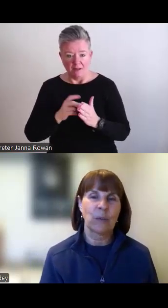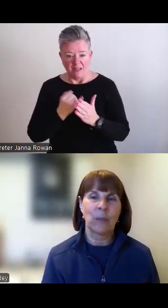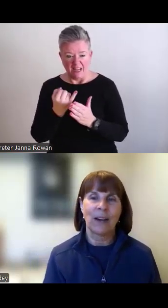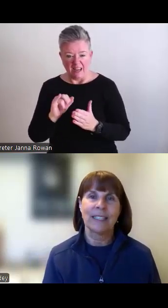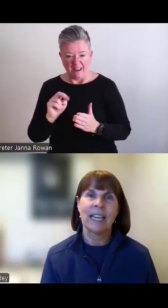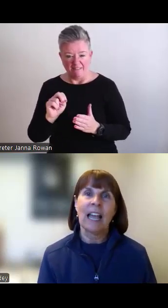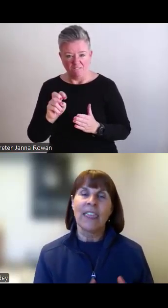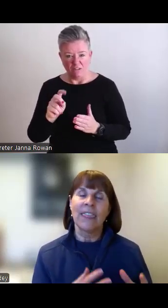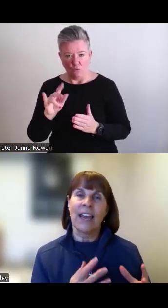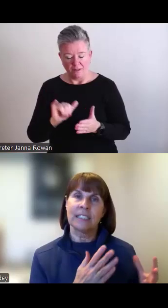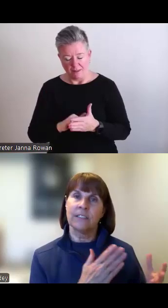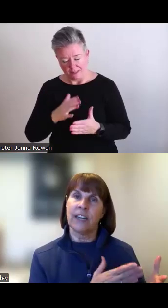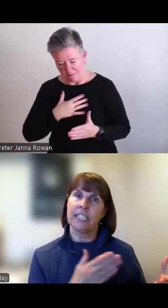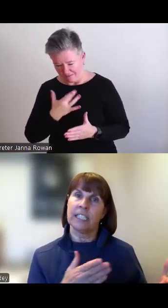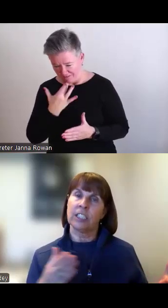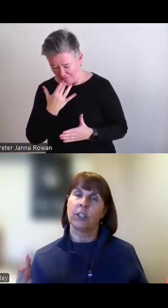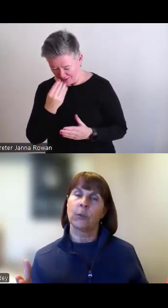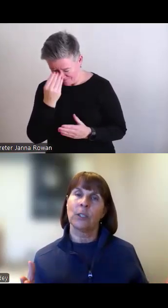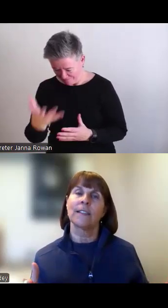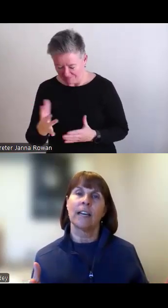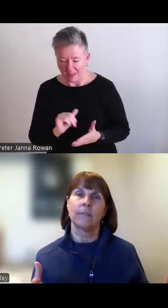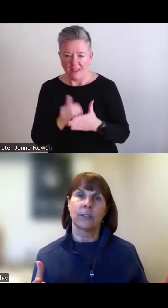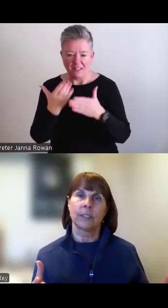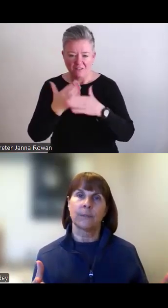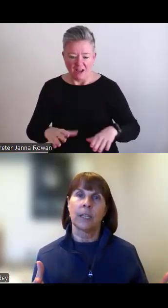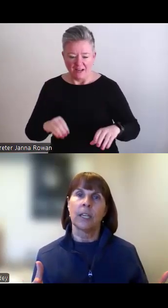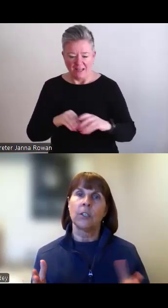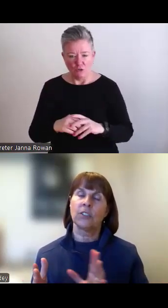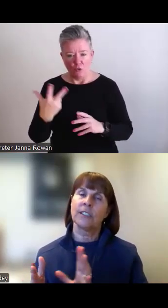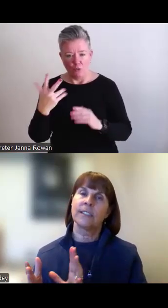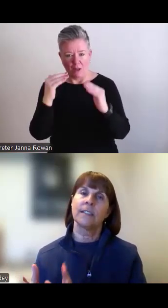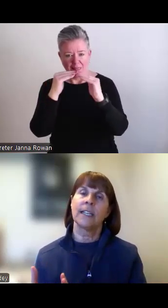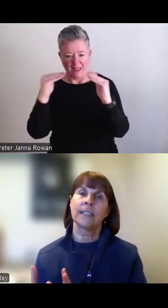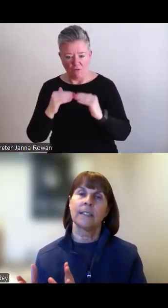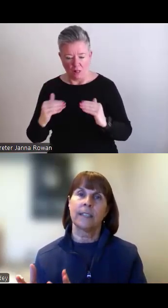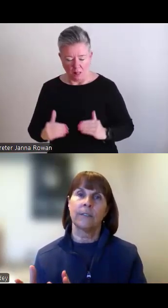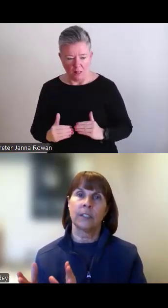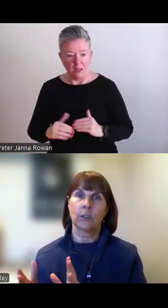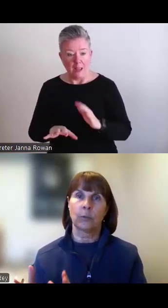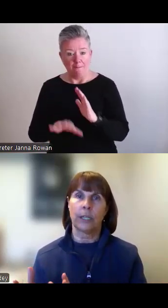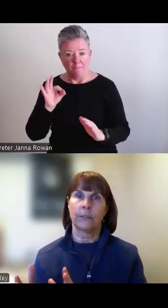favorite of mine, that's divided into three levels. You should select the level that's